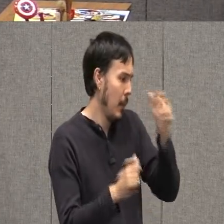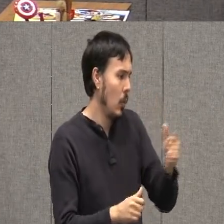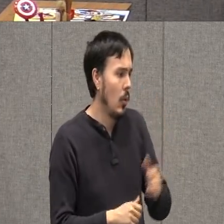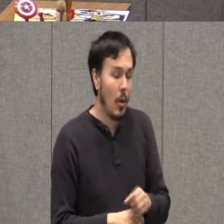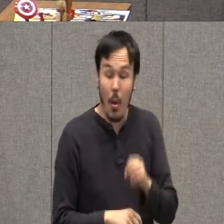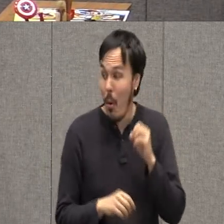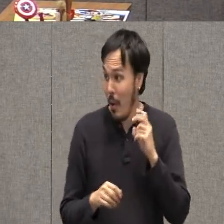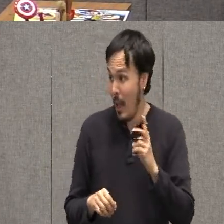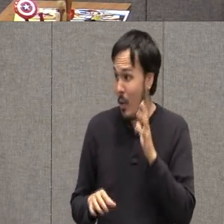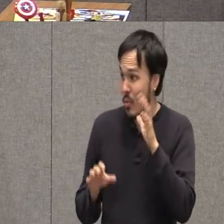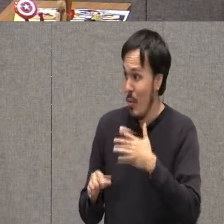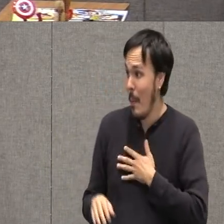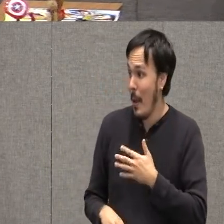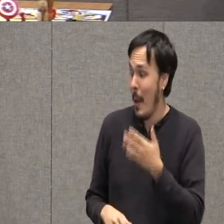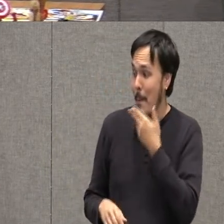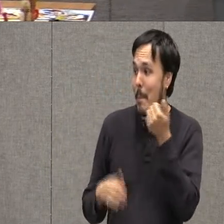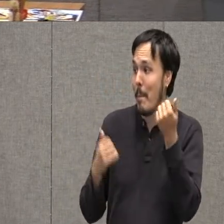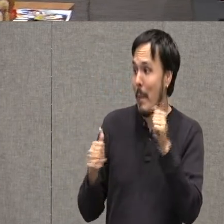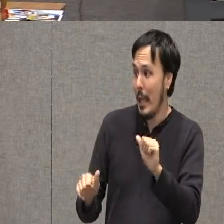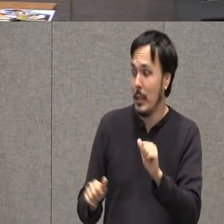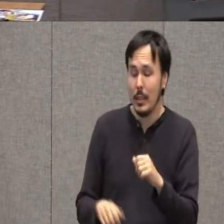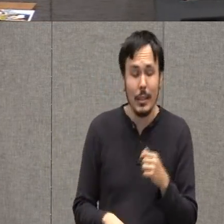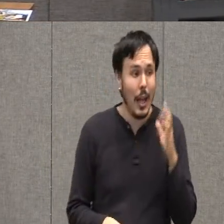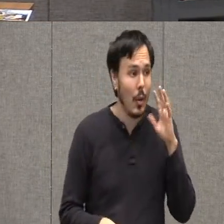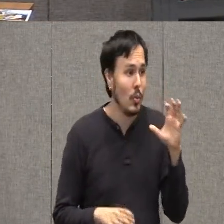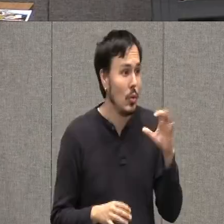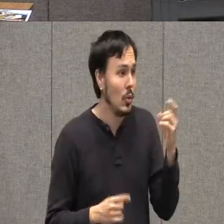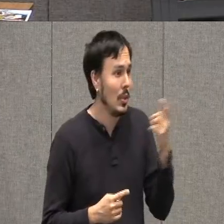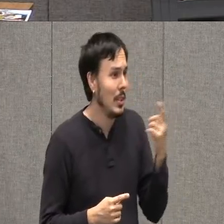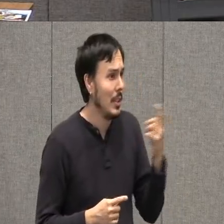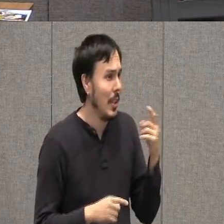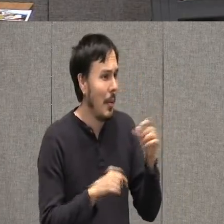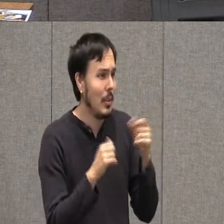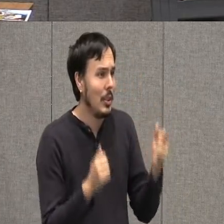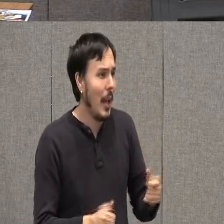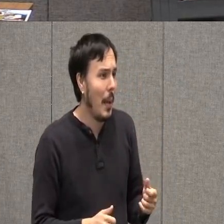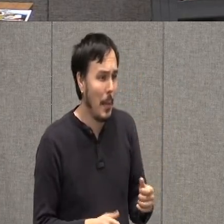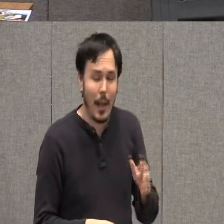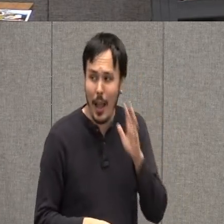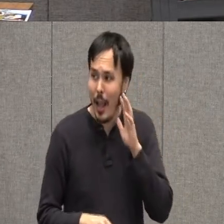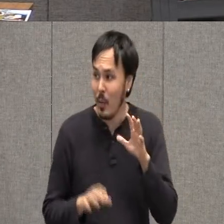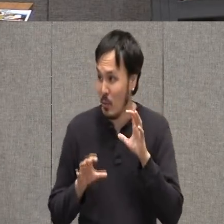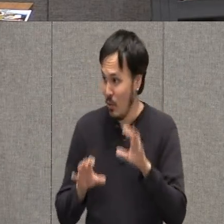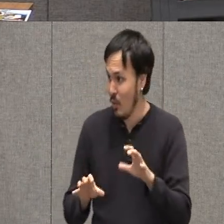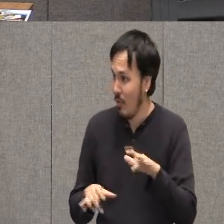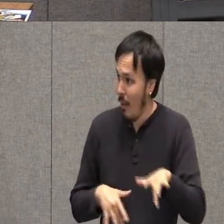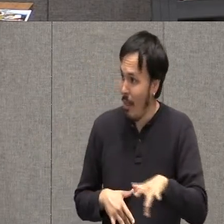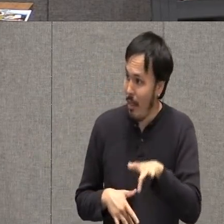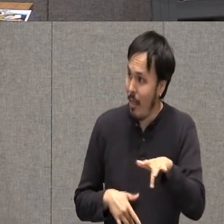Okay, and I'm gonna just do something simple. Okay, and I'm gonna give us a song. And when it's over,